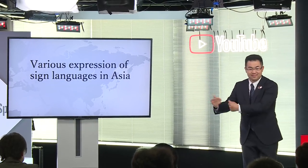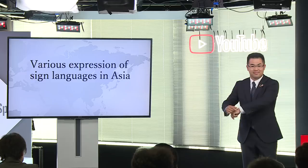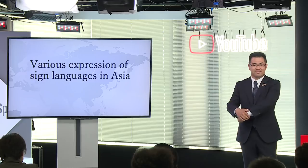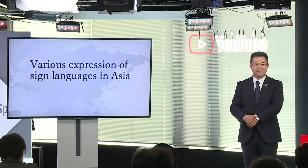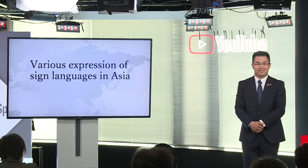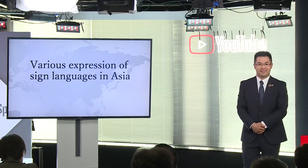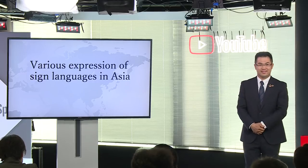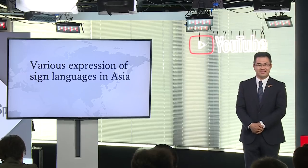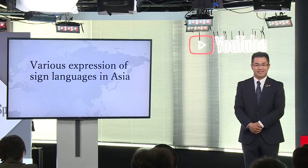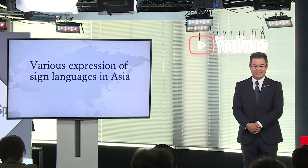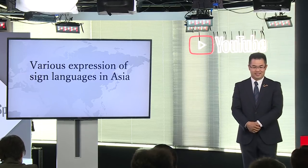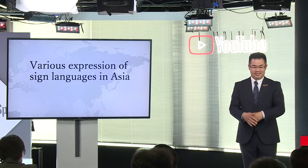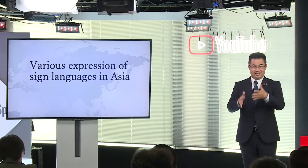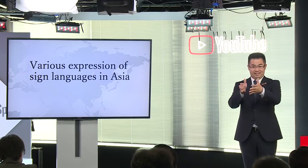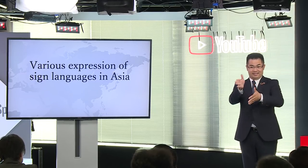I would now like to ask Mr.